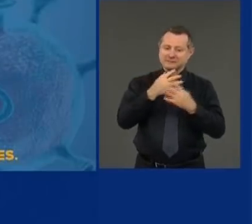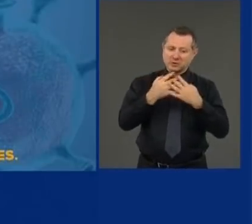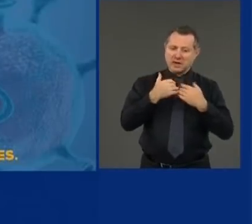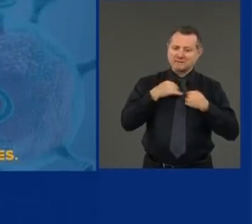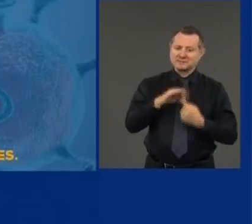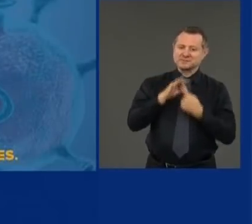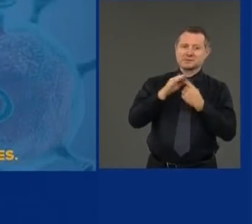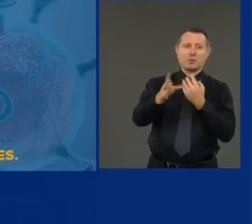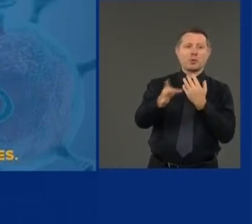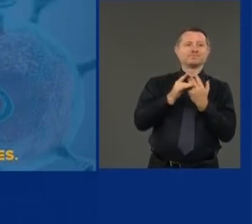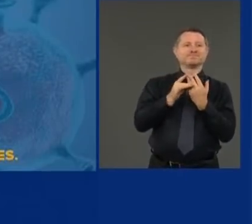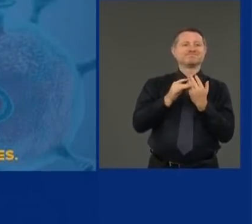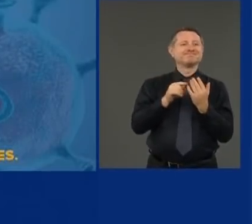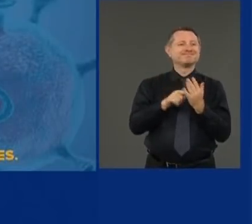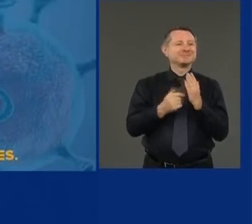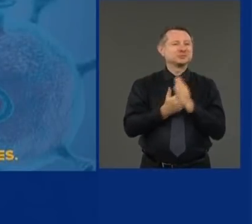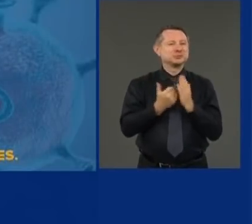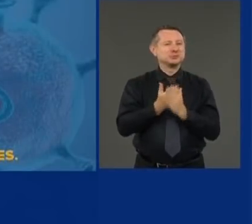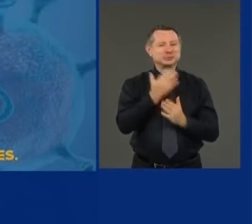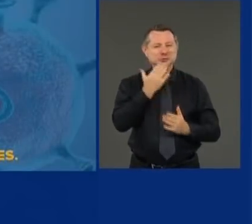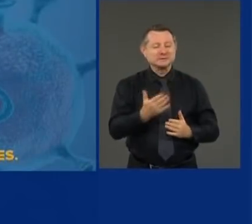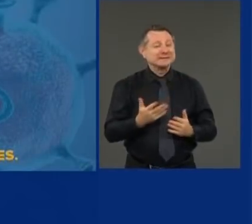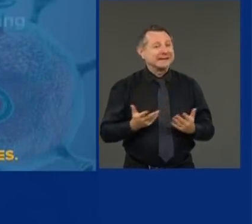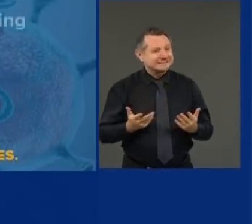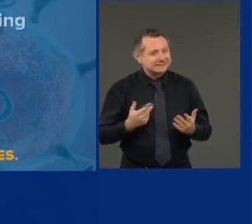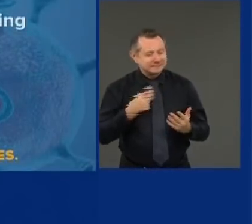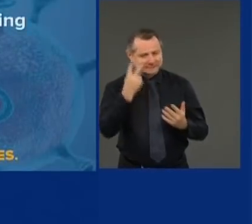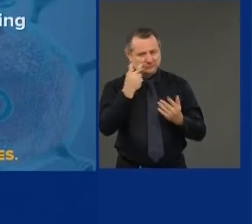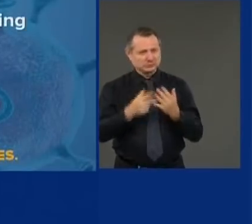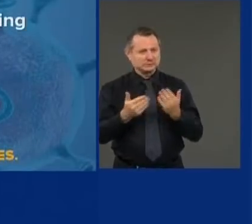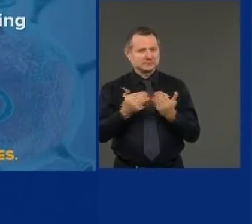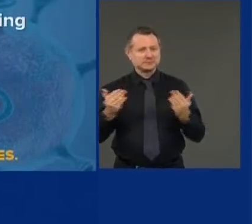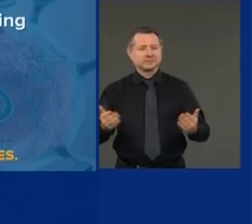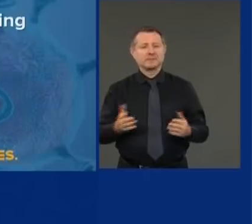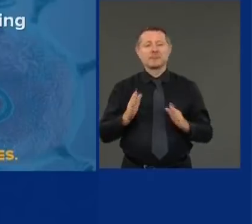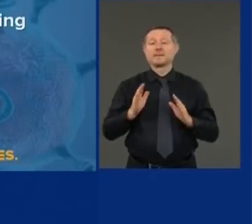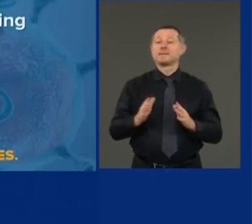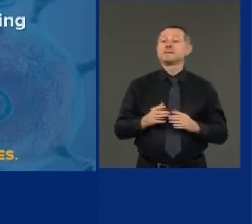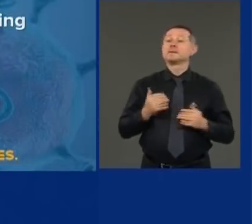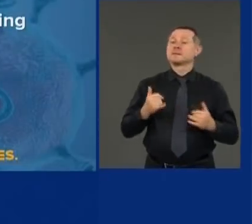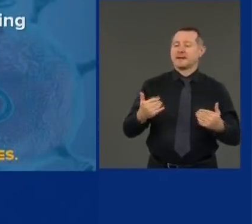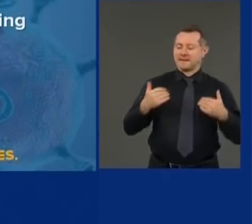THE HVAC SYSTEM THAT MAY BE CAPABLE OF CATCHING THE VIRUS AS